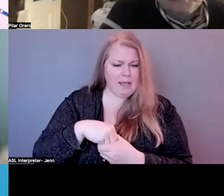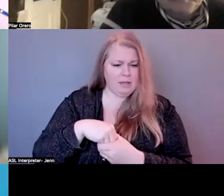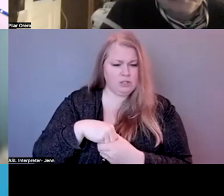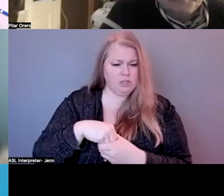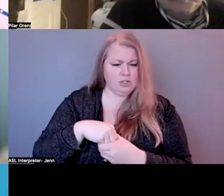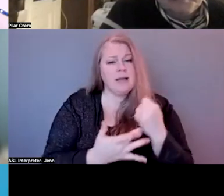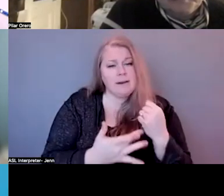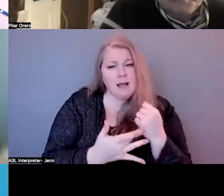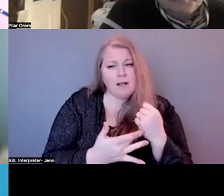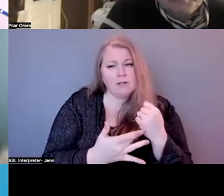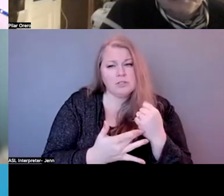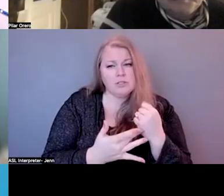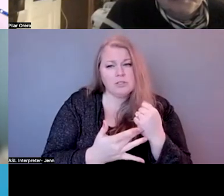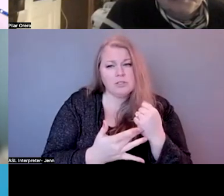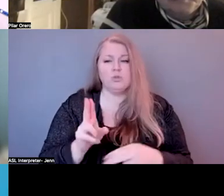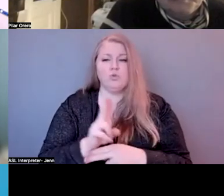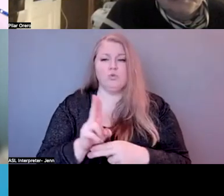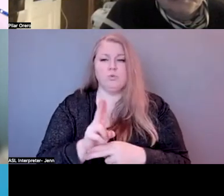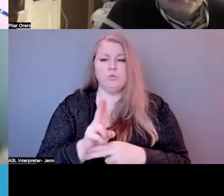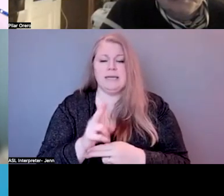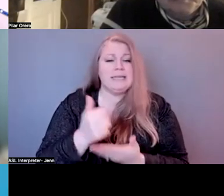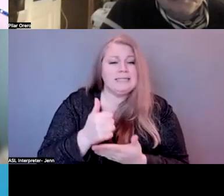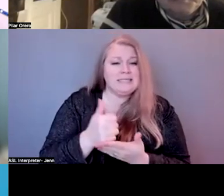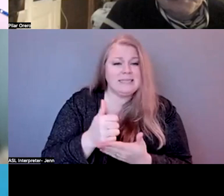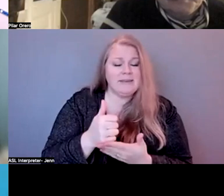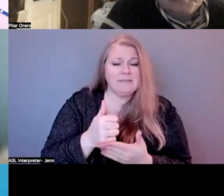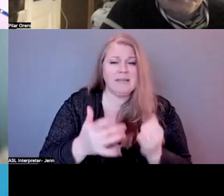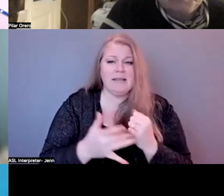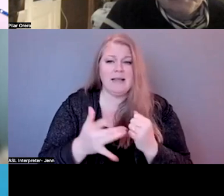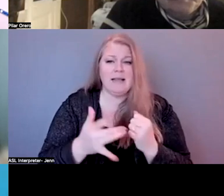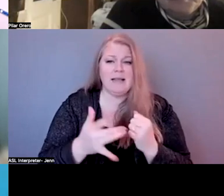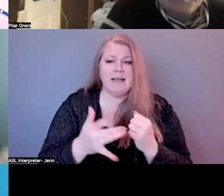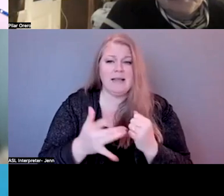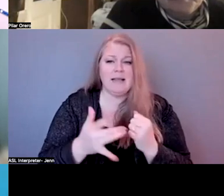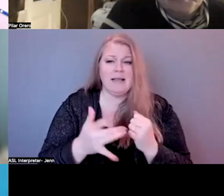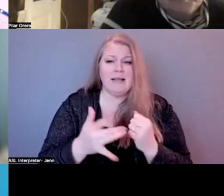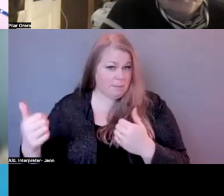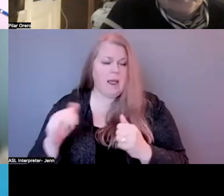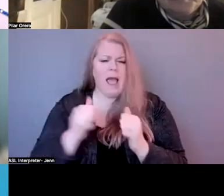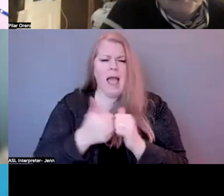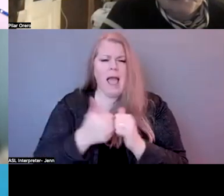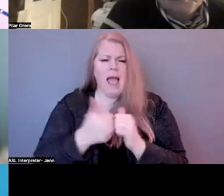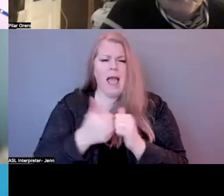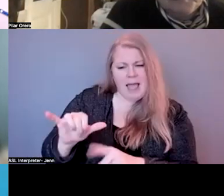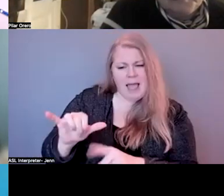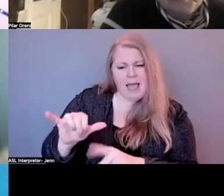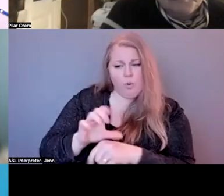They might be using assistive technology like an AAC separately and how does that computer to computer engagement